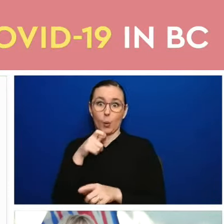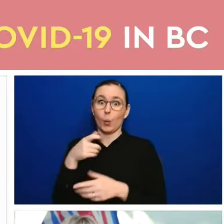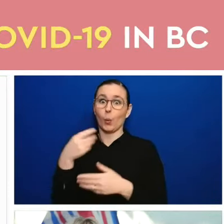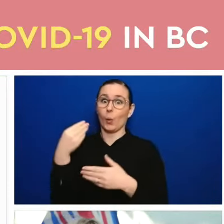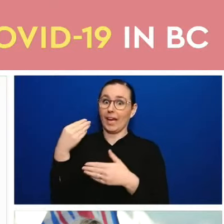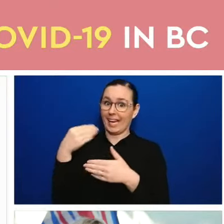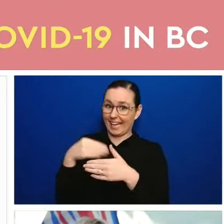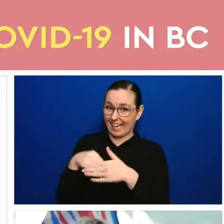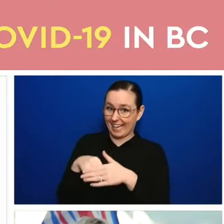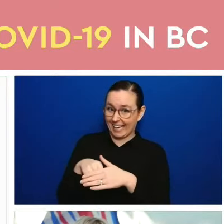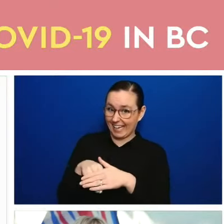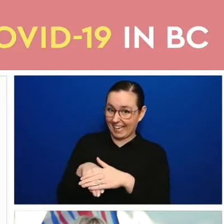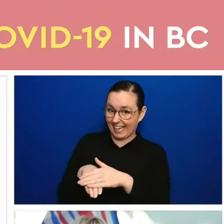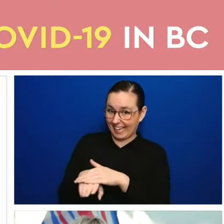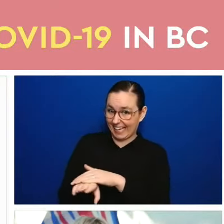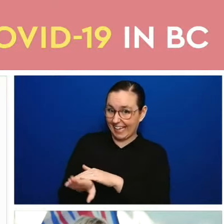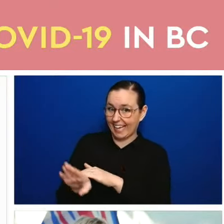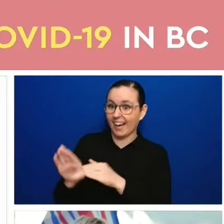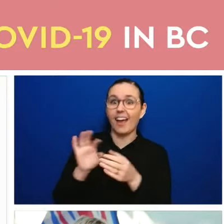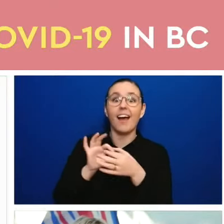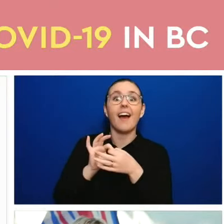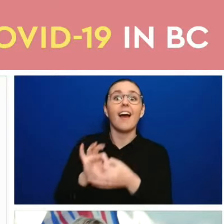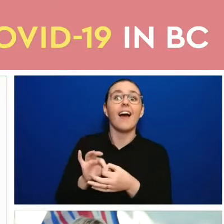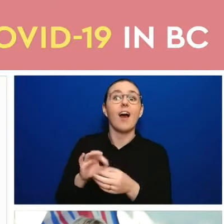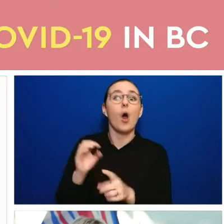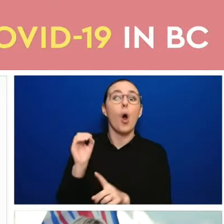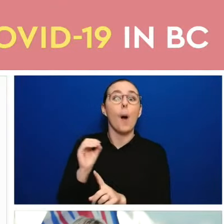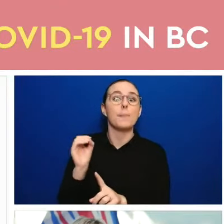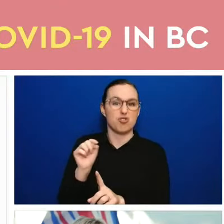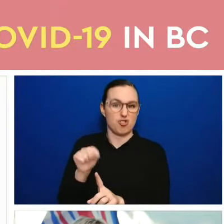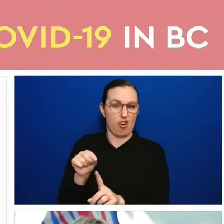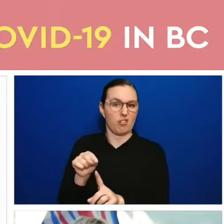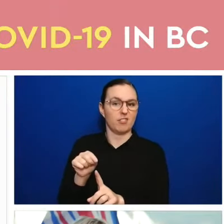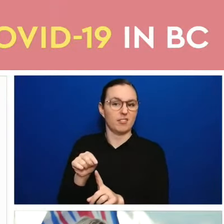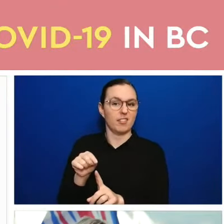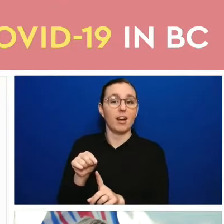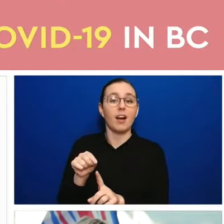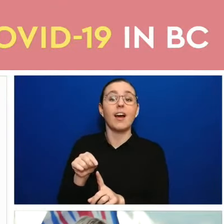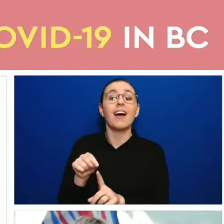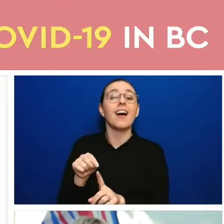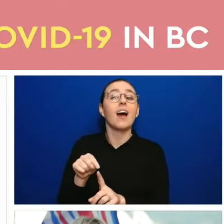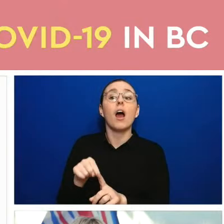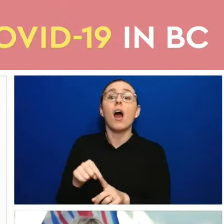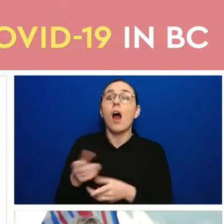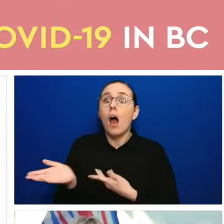And we can see that about 60%